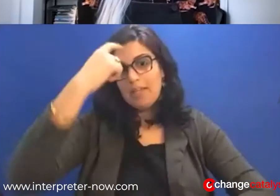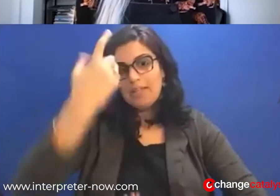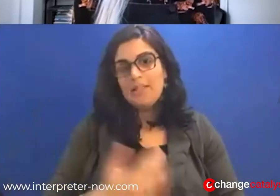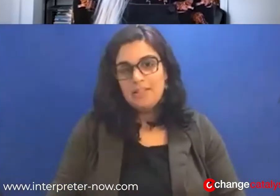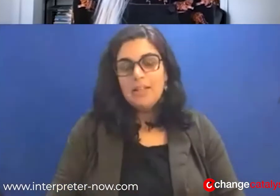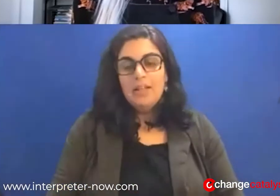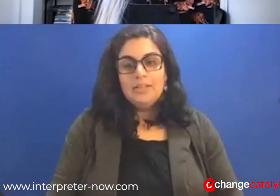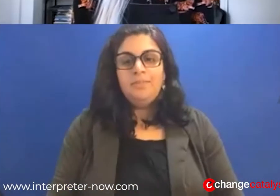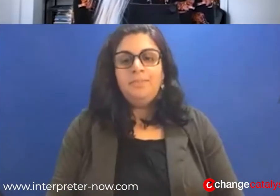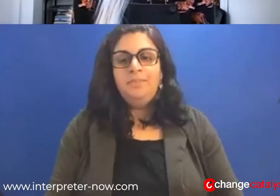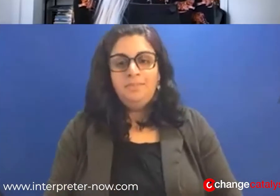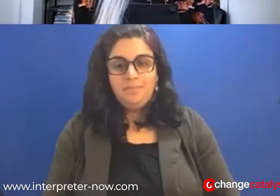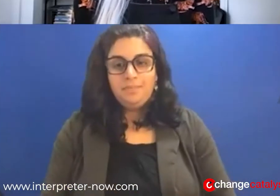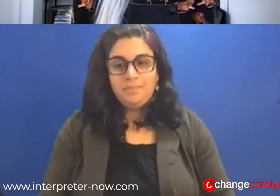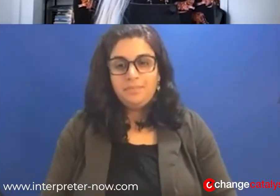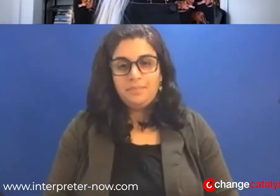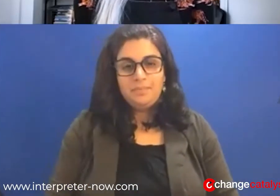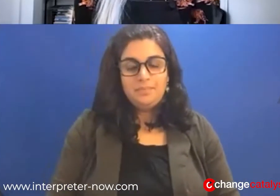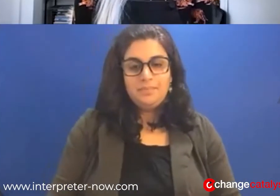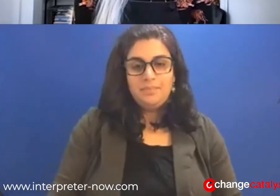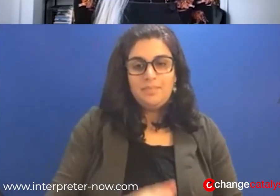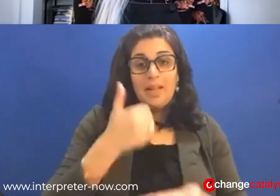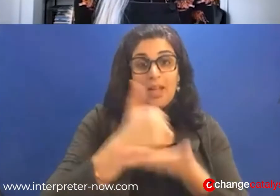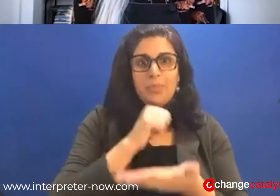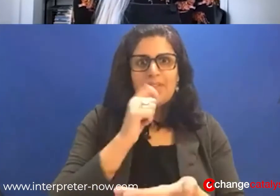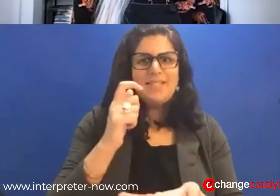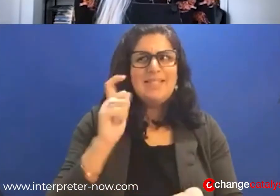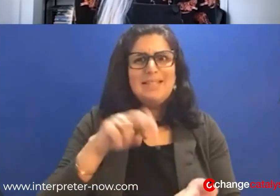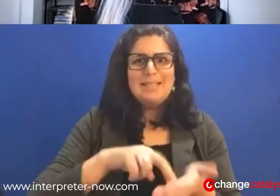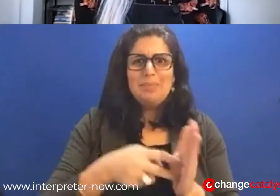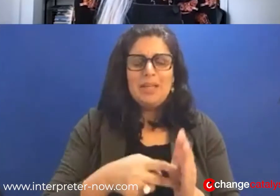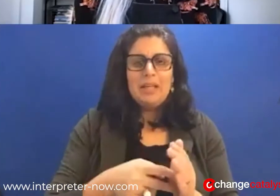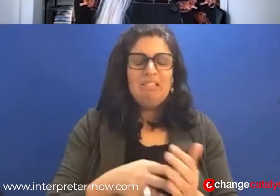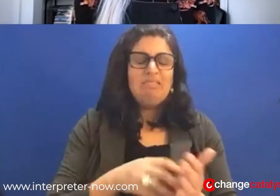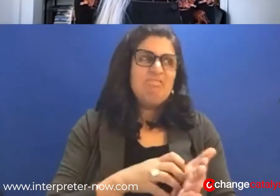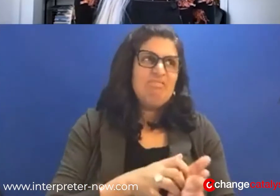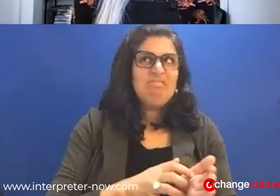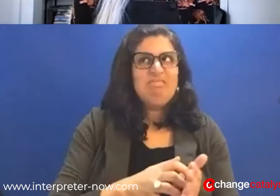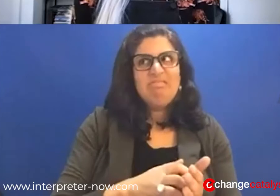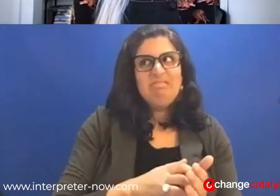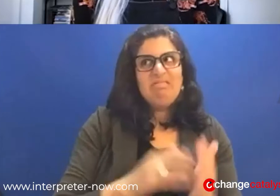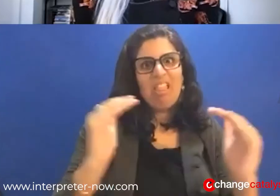Help doesn't have to imply weakness or deficit or a lack. It's creating.